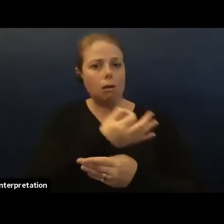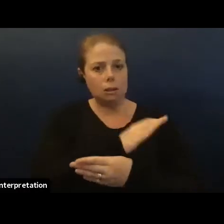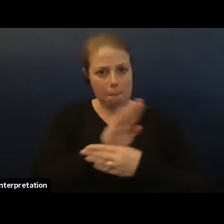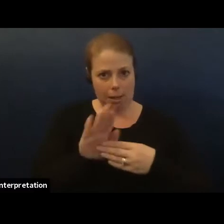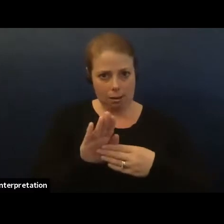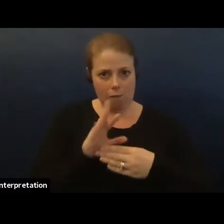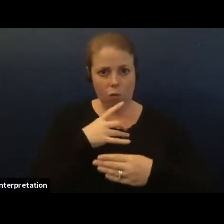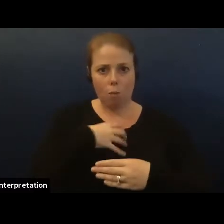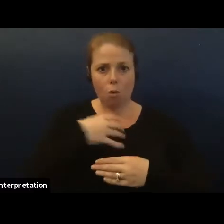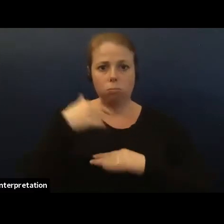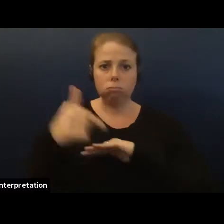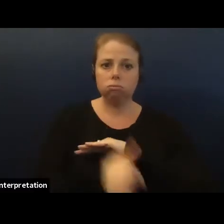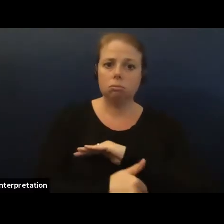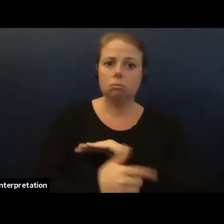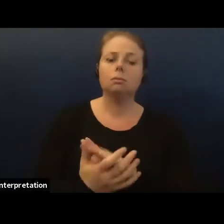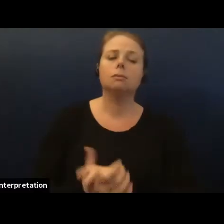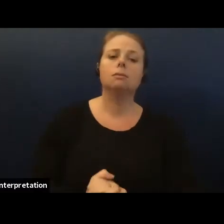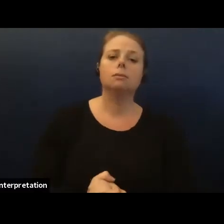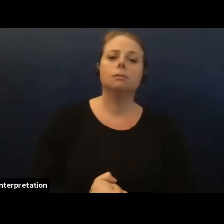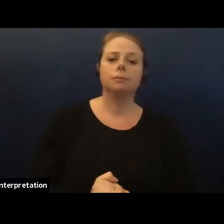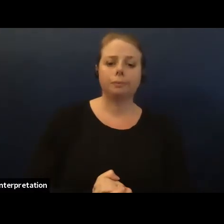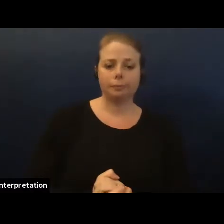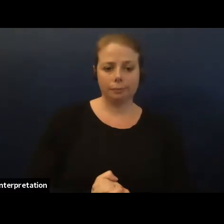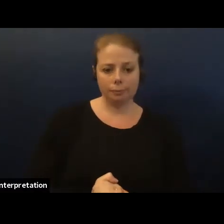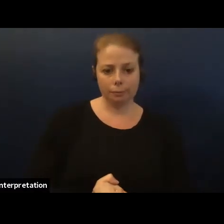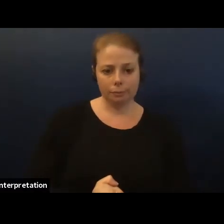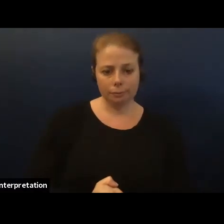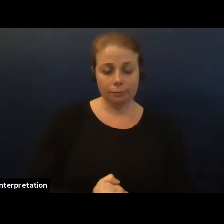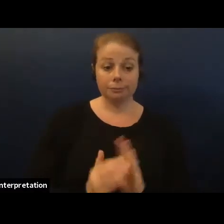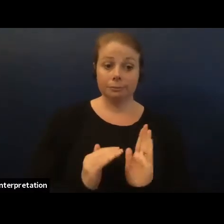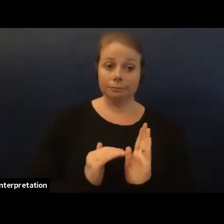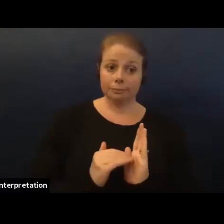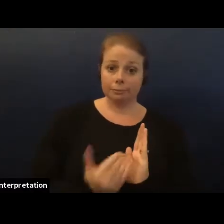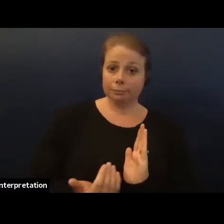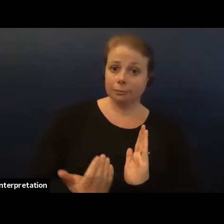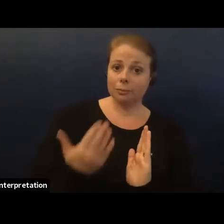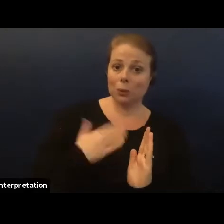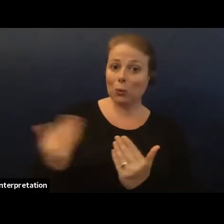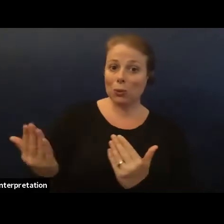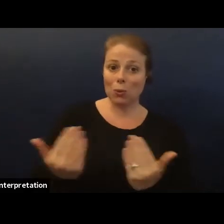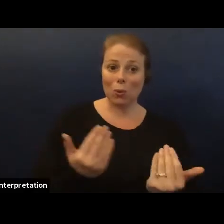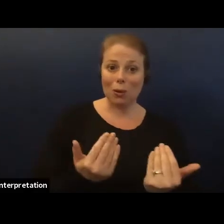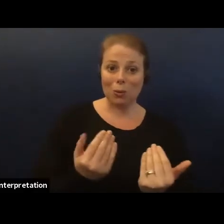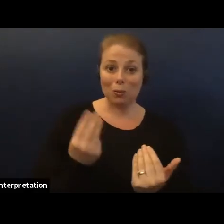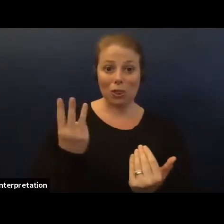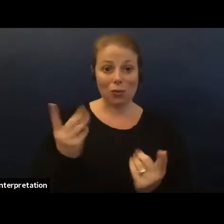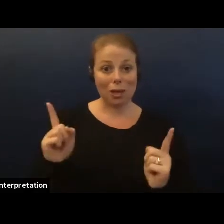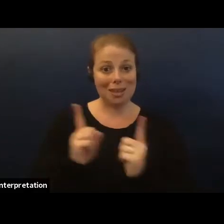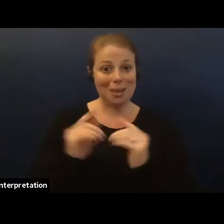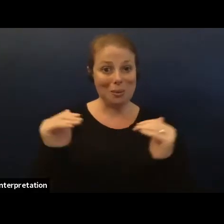So at this time I would like to welcome our three peers who are joining us, the first